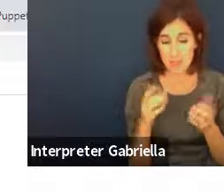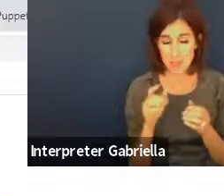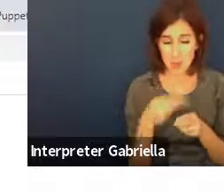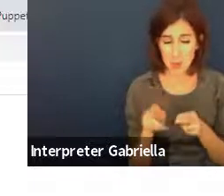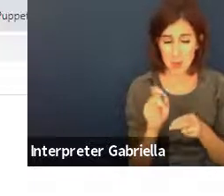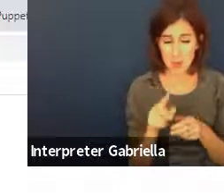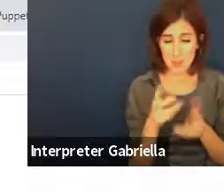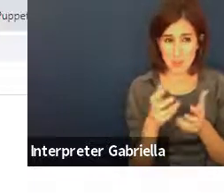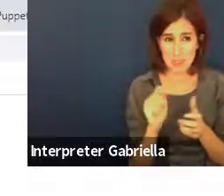Being